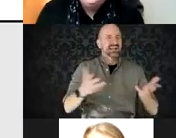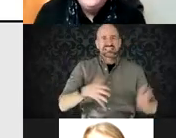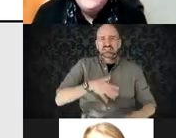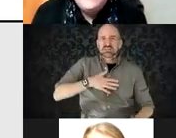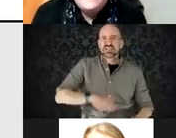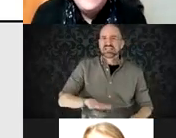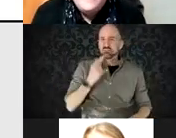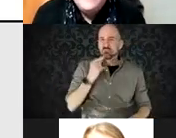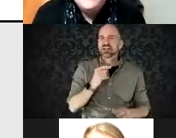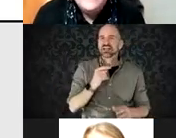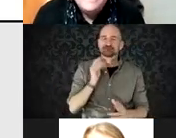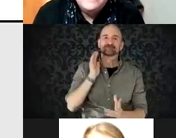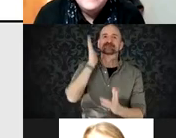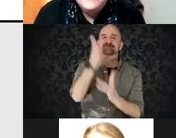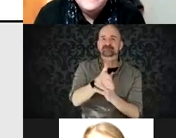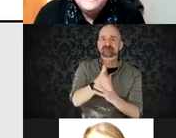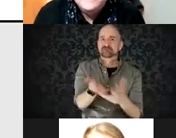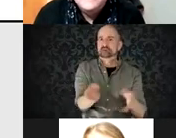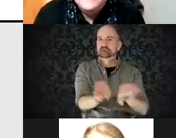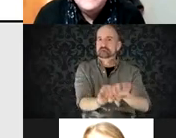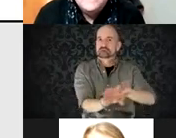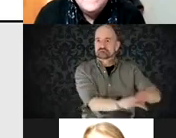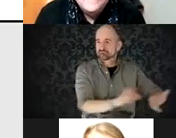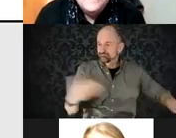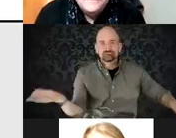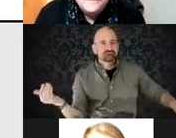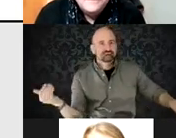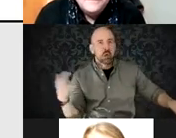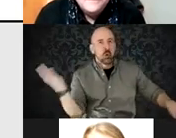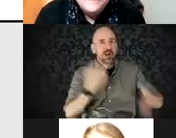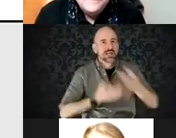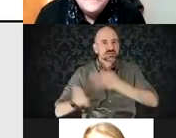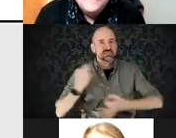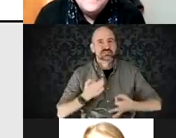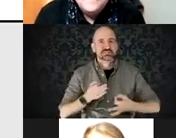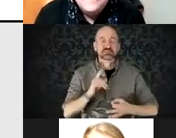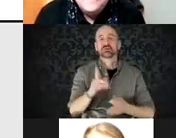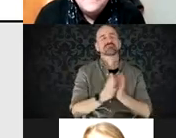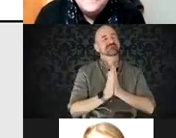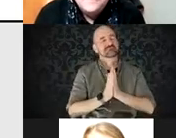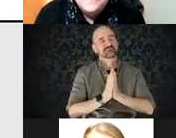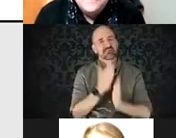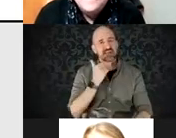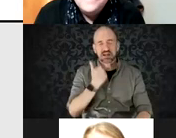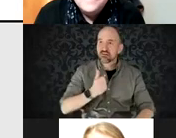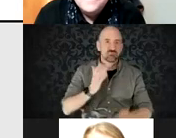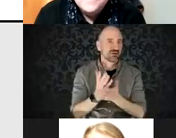Mark, can I interrupt you as much as I hate to. I am sure I will be hated for